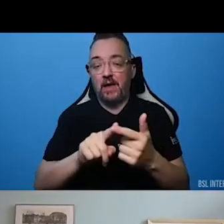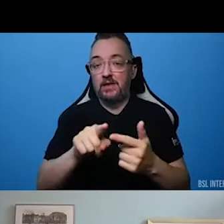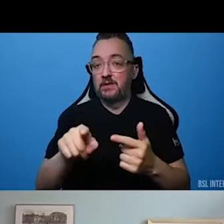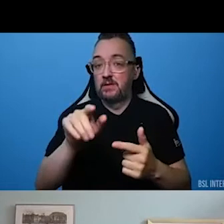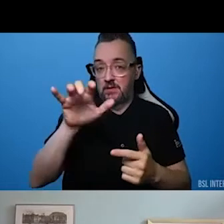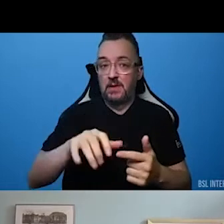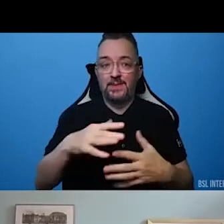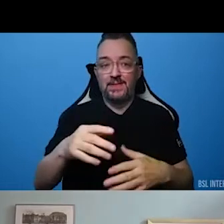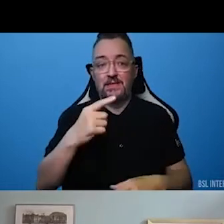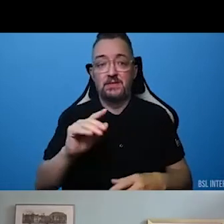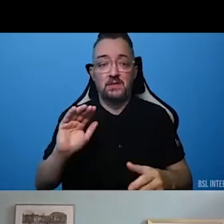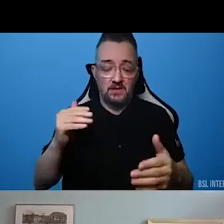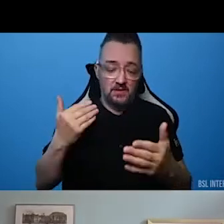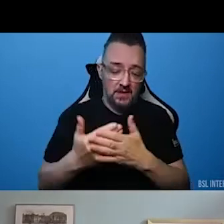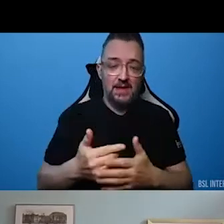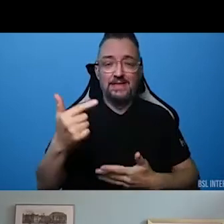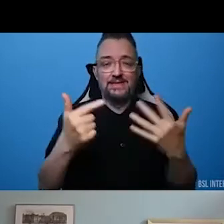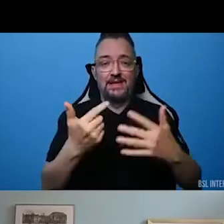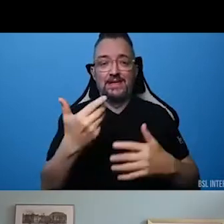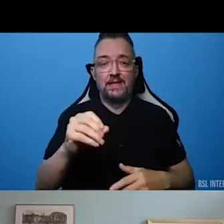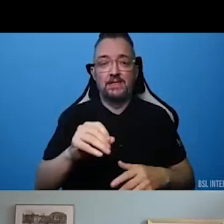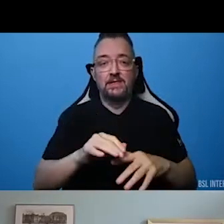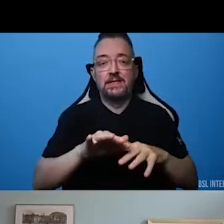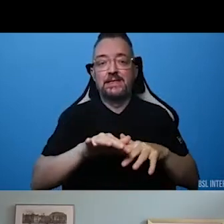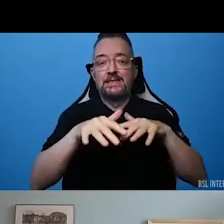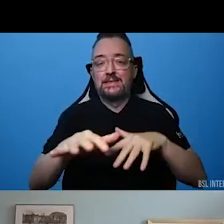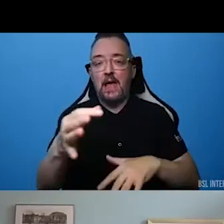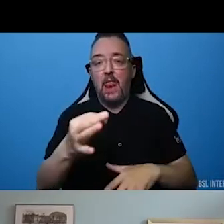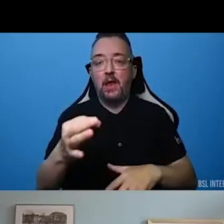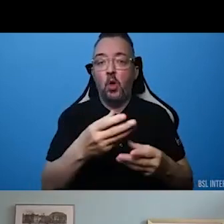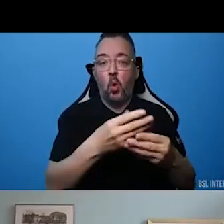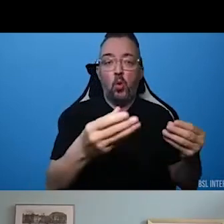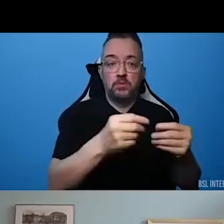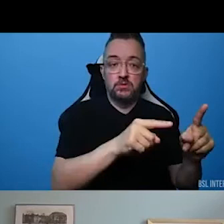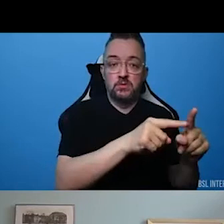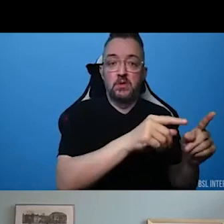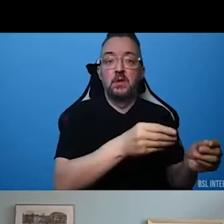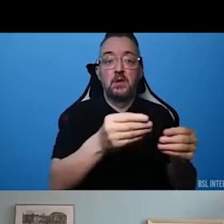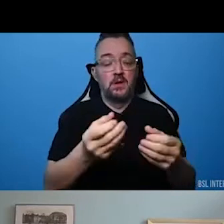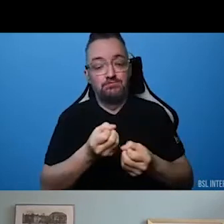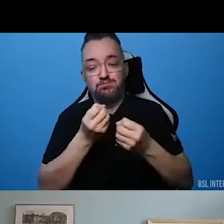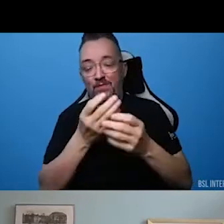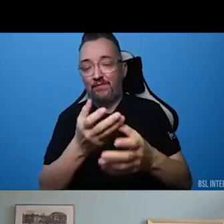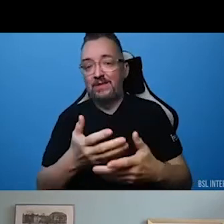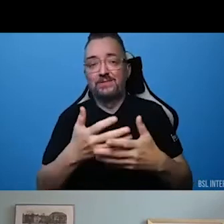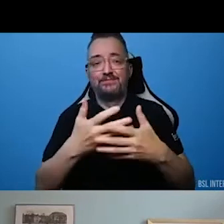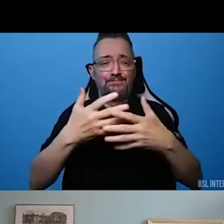until well into the 1790s sea island cotton from the Caribbean provided the leading sector of the Scottish industrial revolution